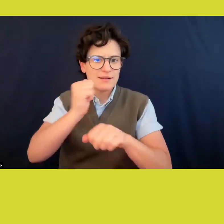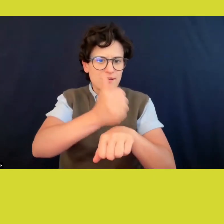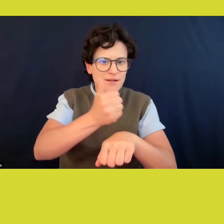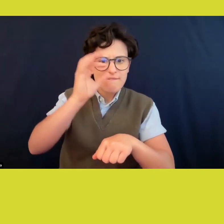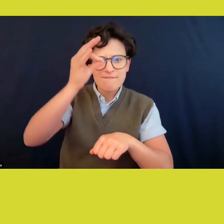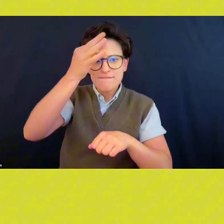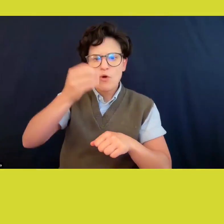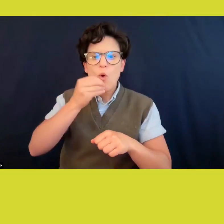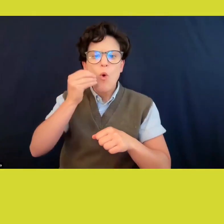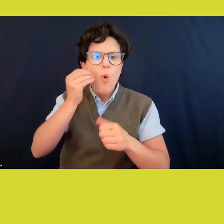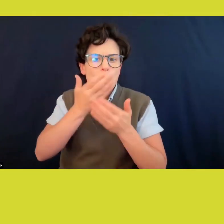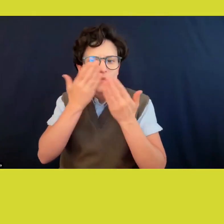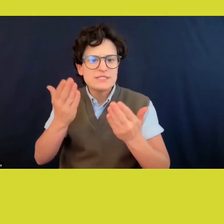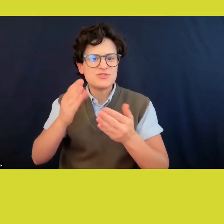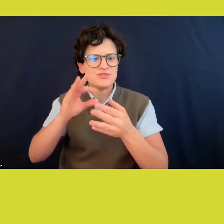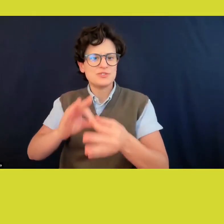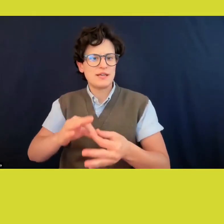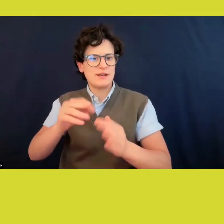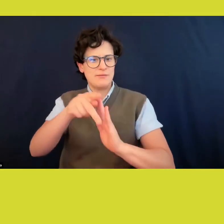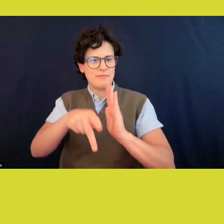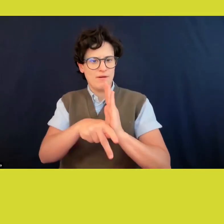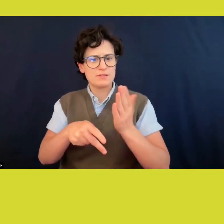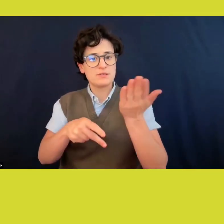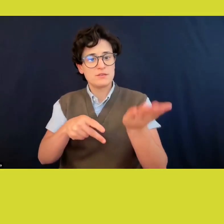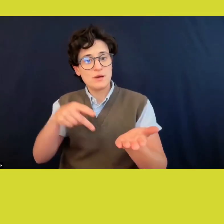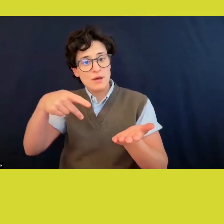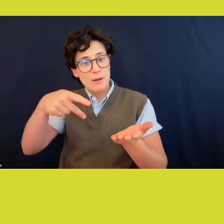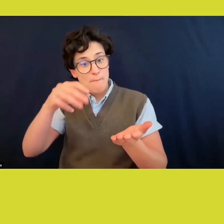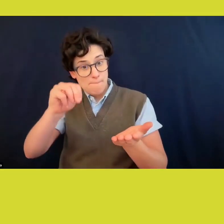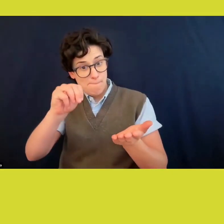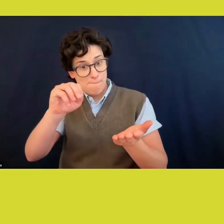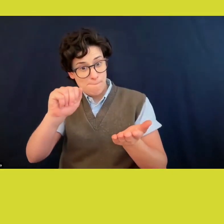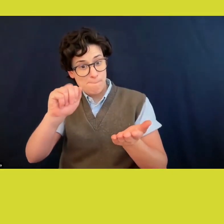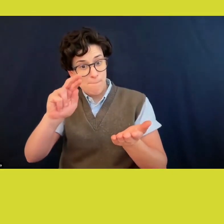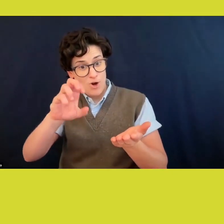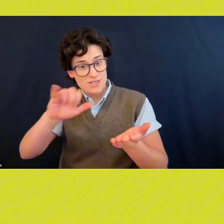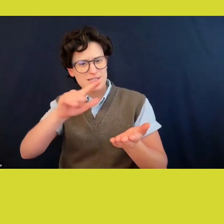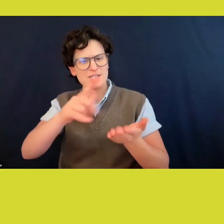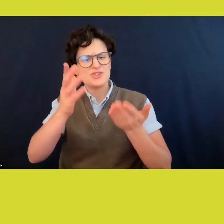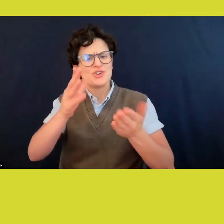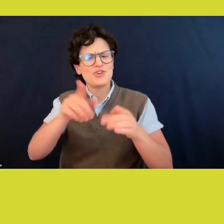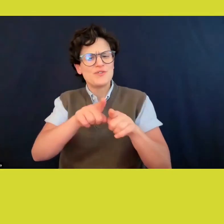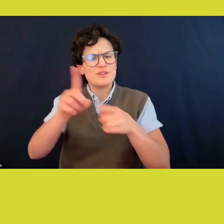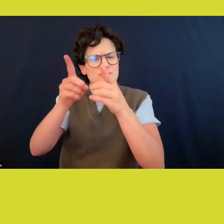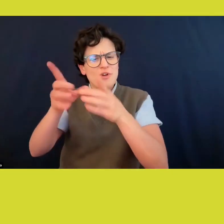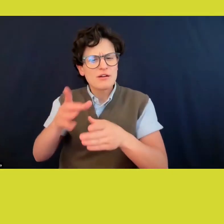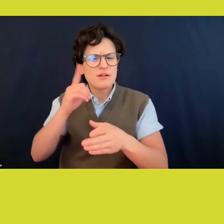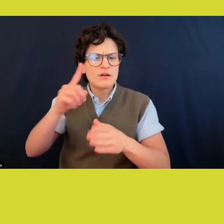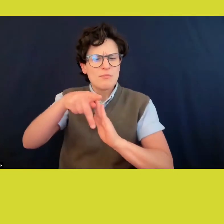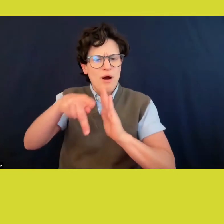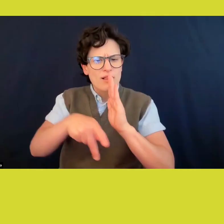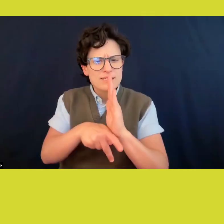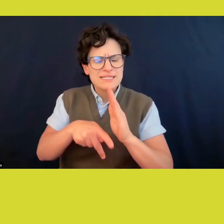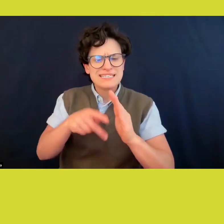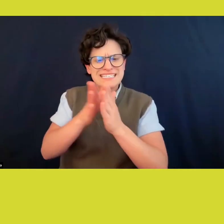Interagency Council on Homelessness, where she led the development of All In, the Federal